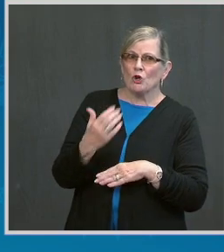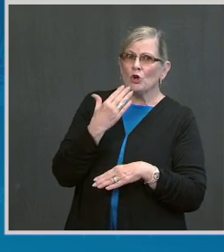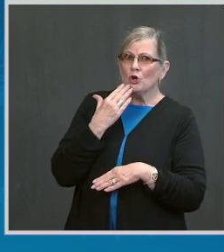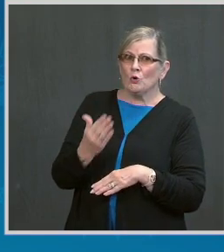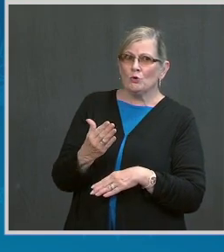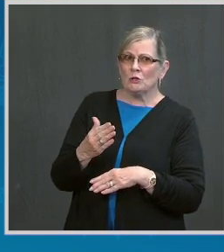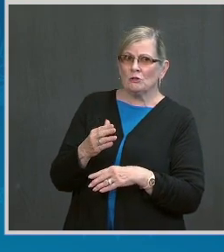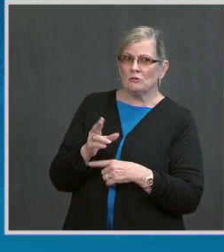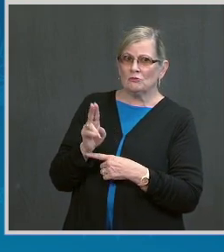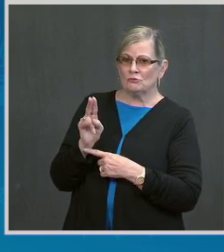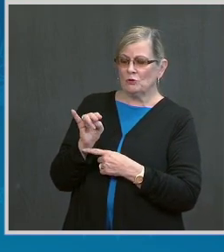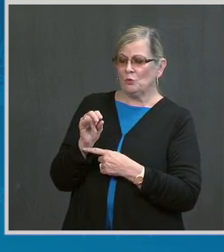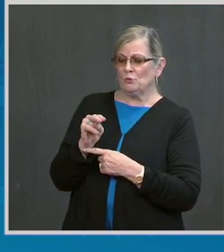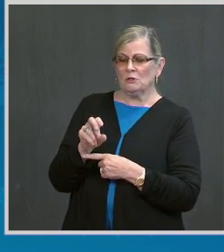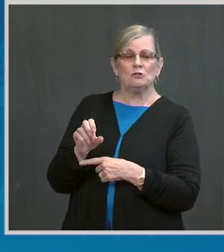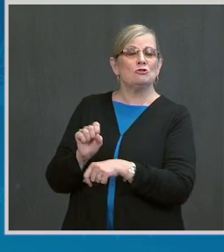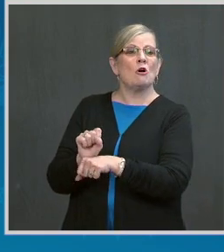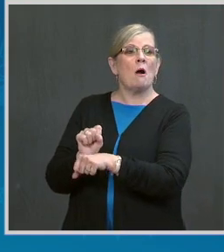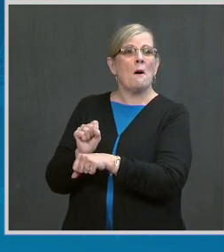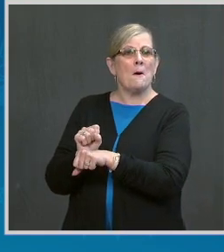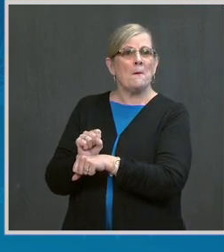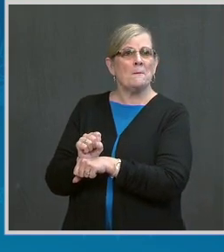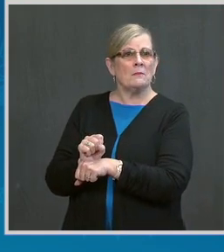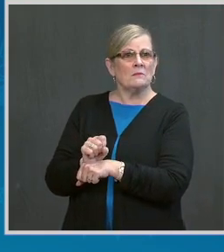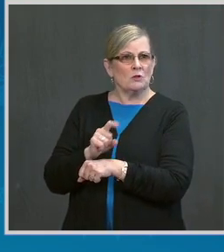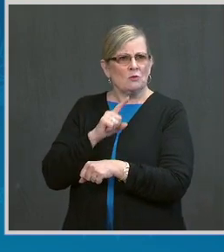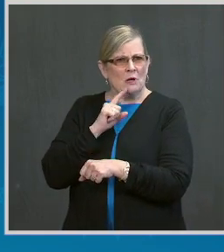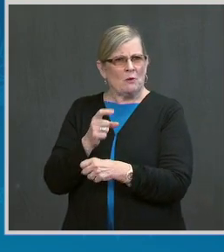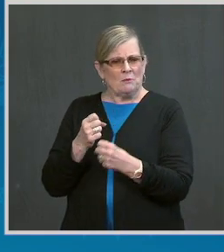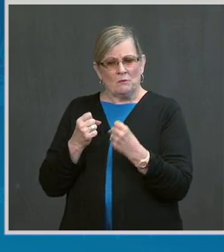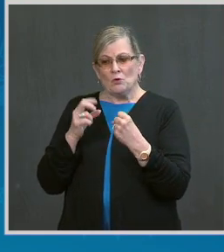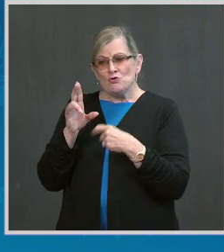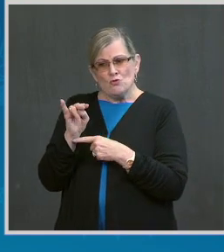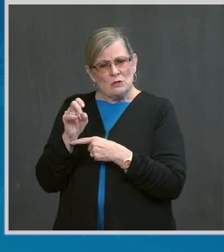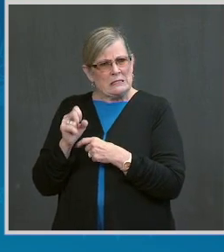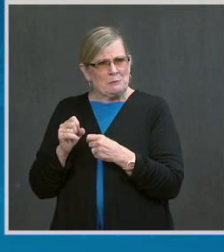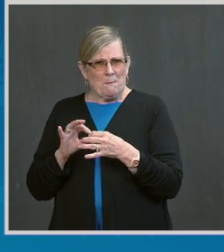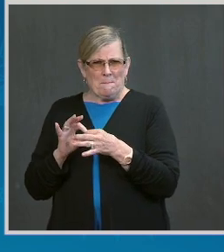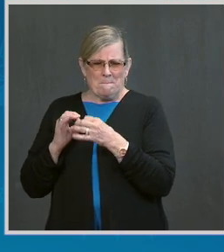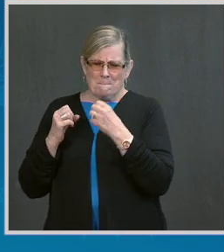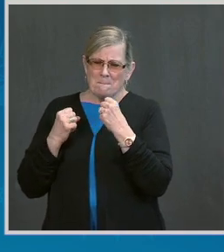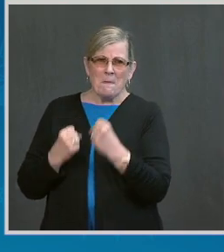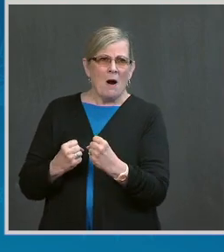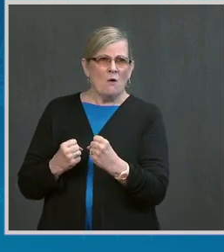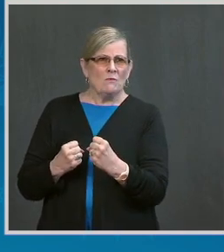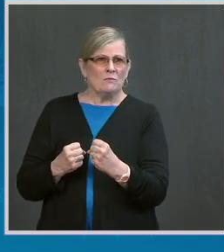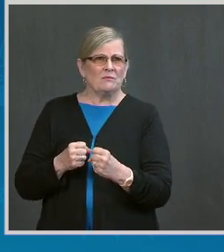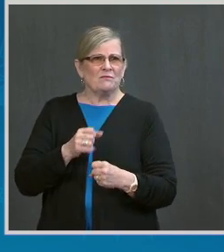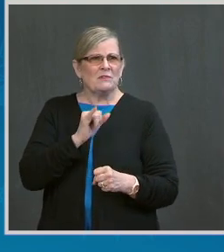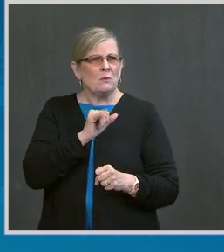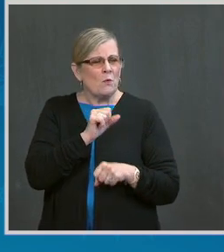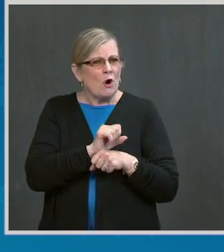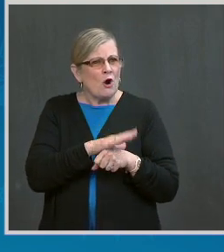building on the tradition of the Filipino farm workers who organized in the 1960s to the fact that as of today,